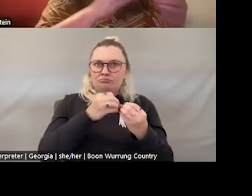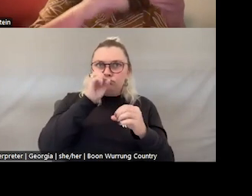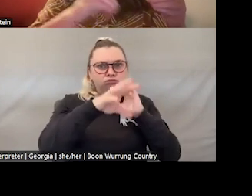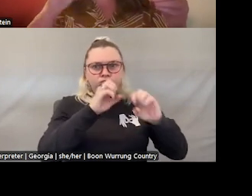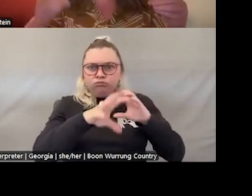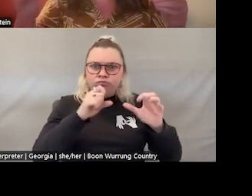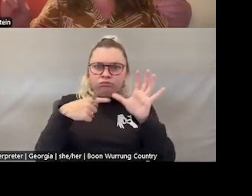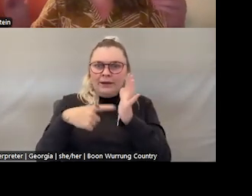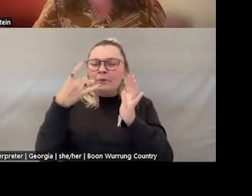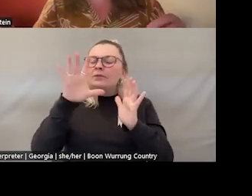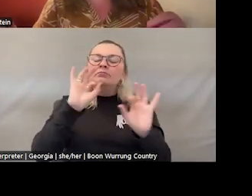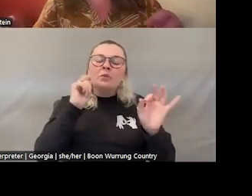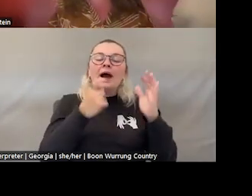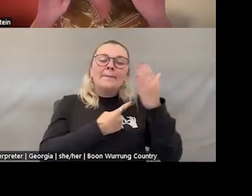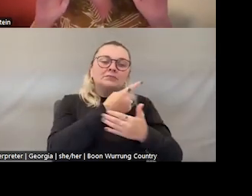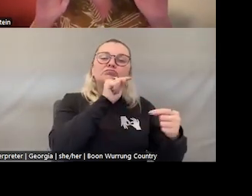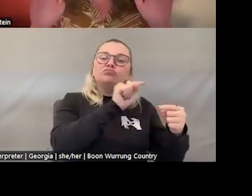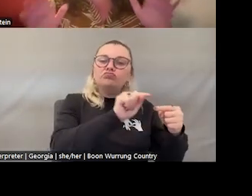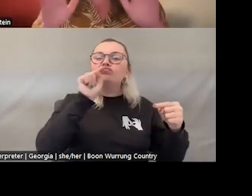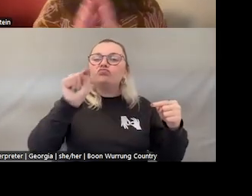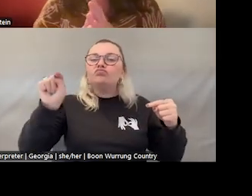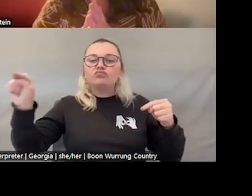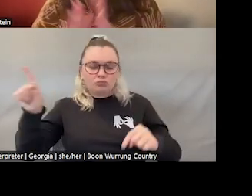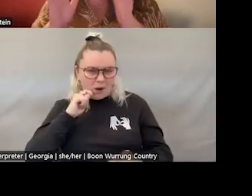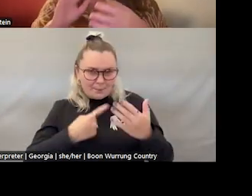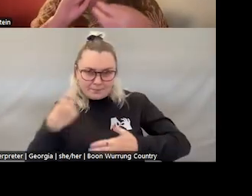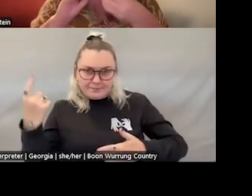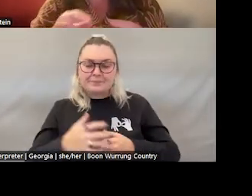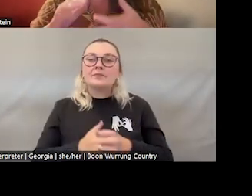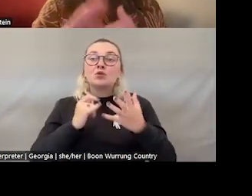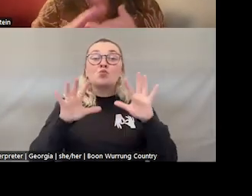that will happen at various points. For those organisations that don't have